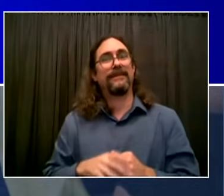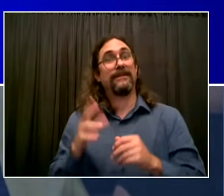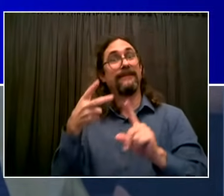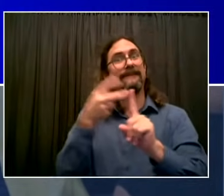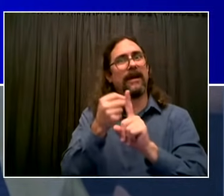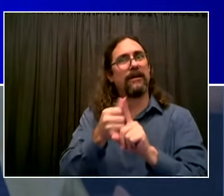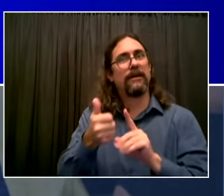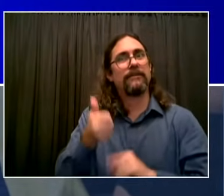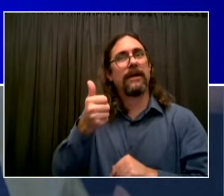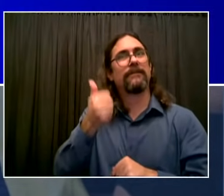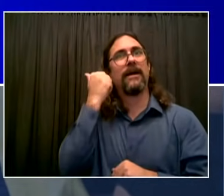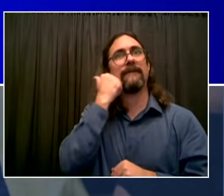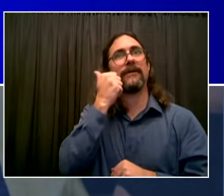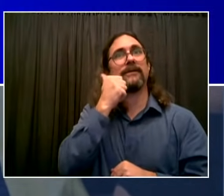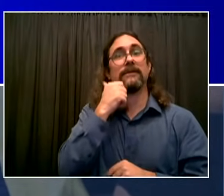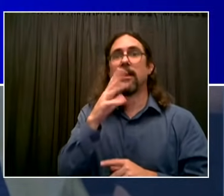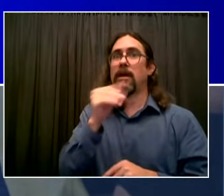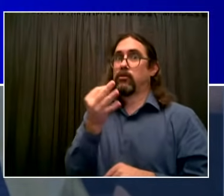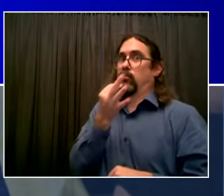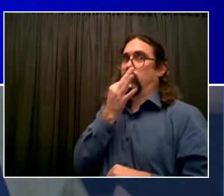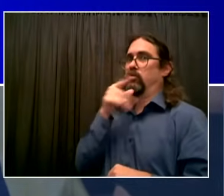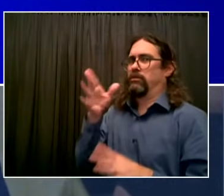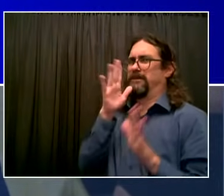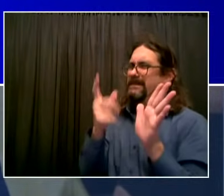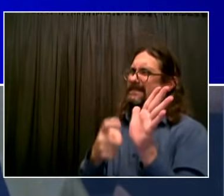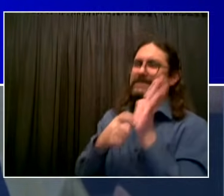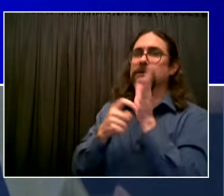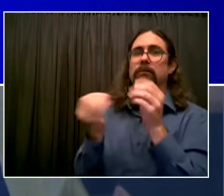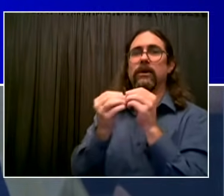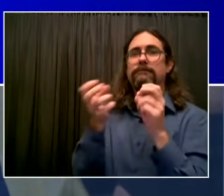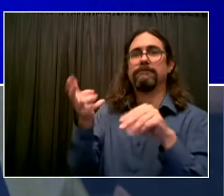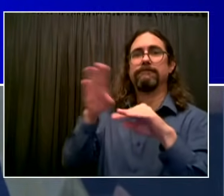THAT NUMBER IS GOING TO CLIMB A LOT AS THESE ADDITIONAL MANDATES